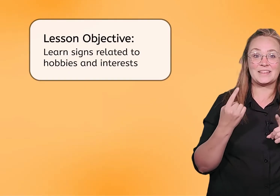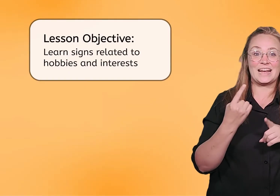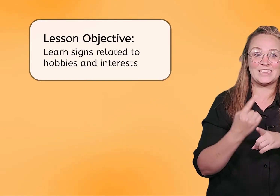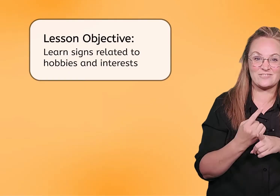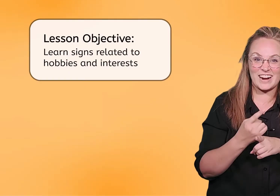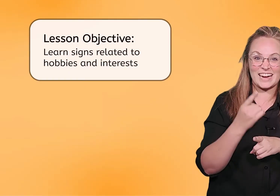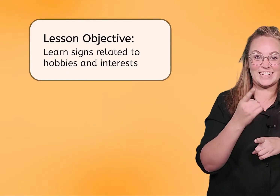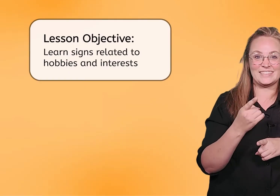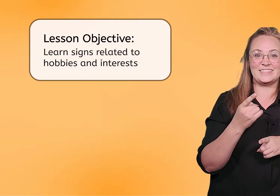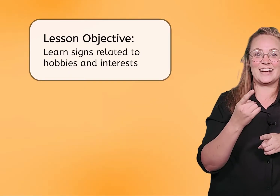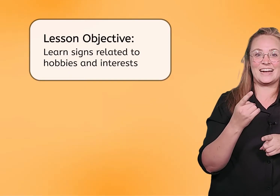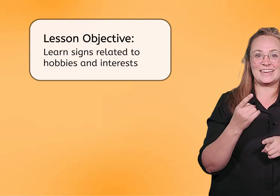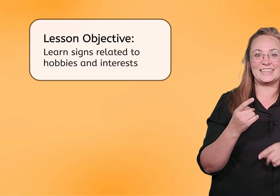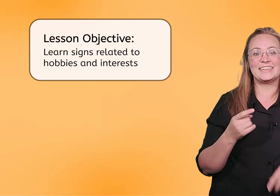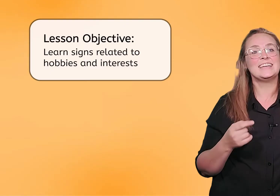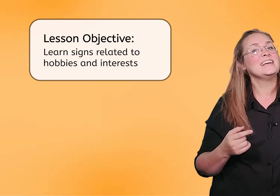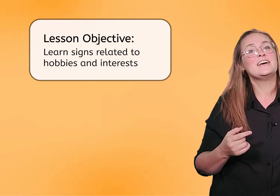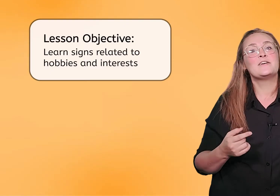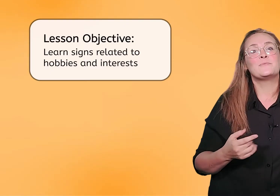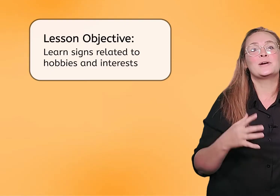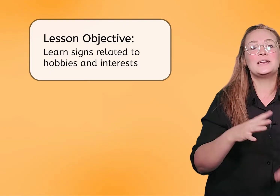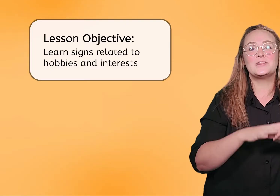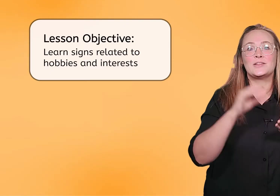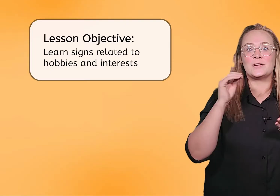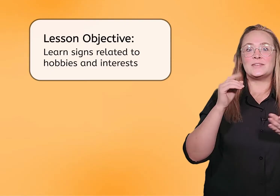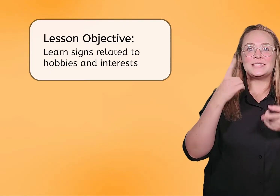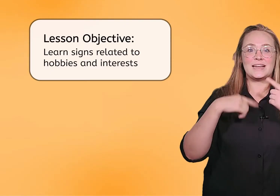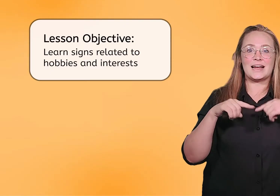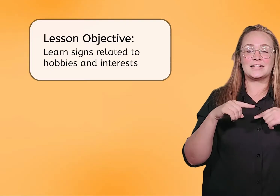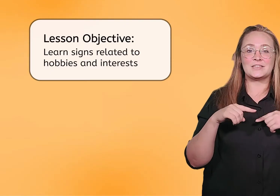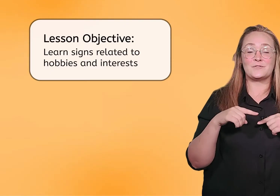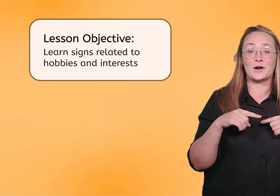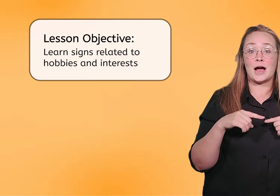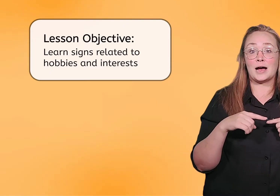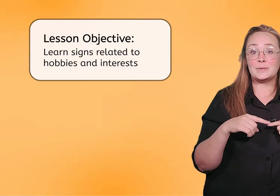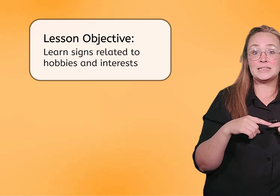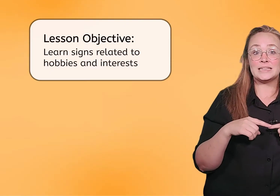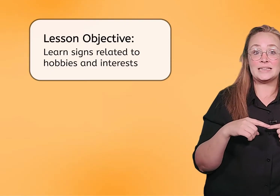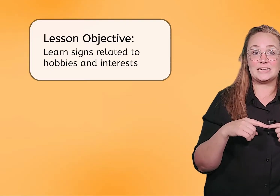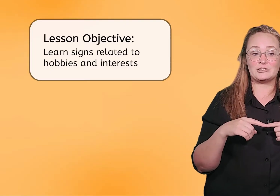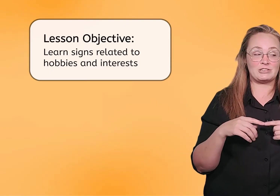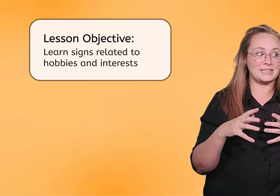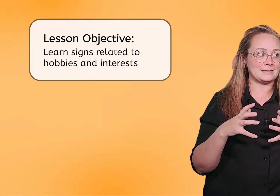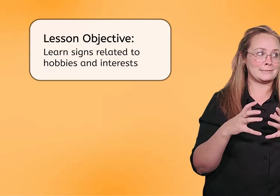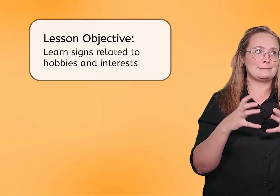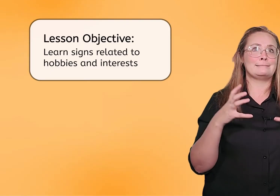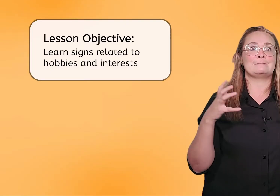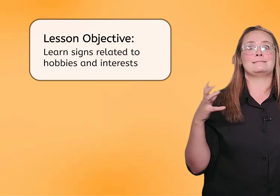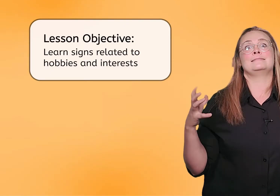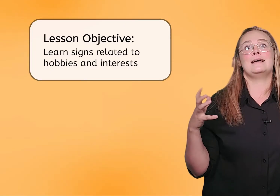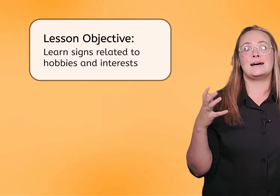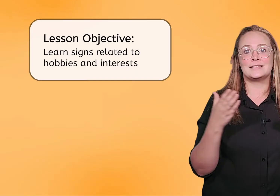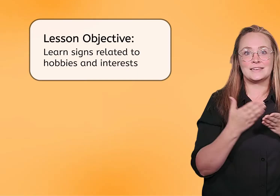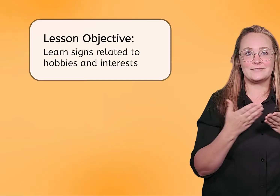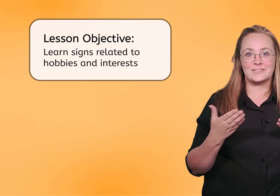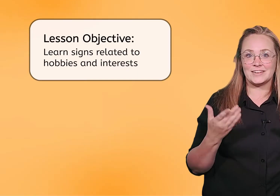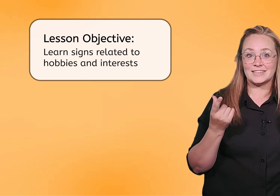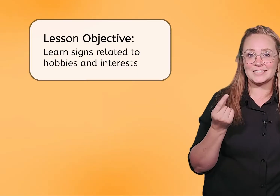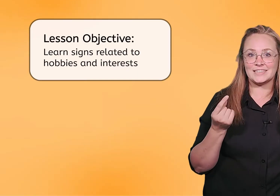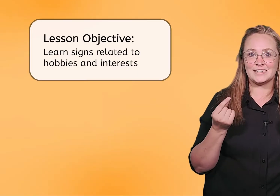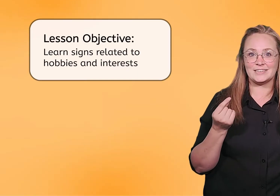That's right. You got it. We're going to learn the signs for hobbies and interests. Lots of things to